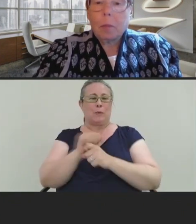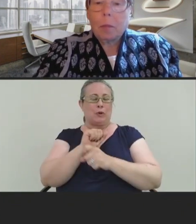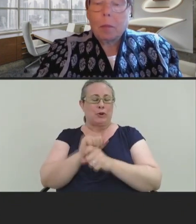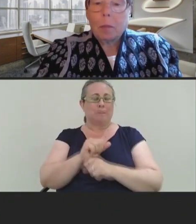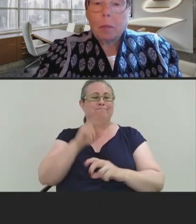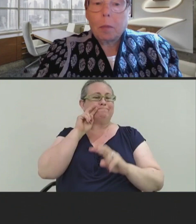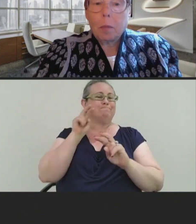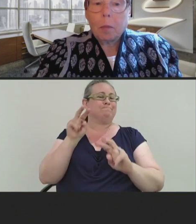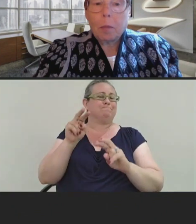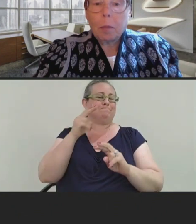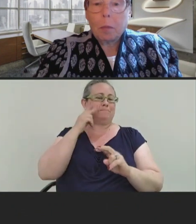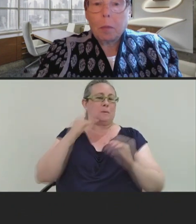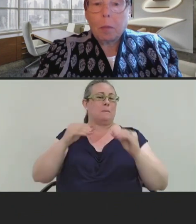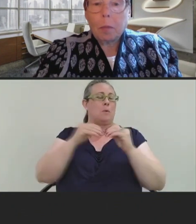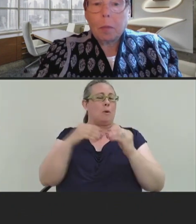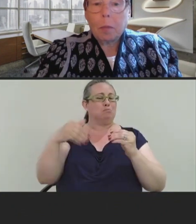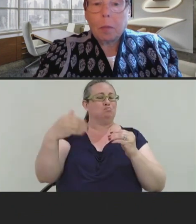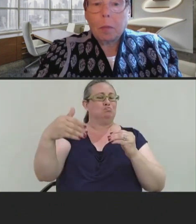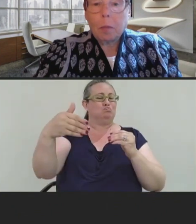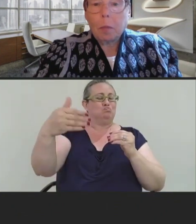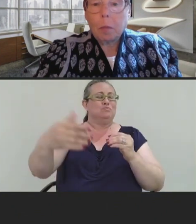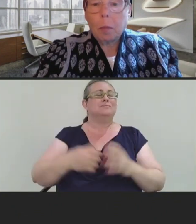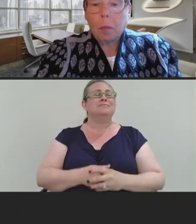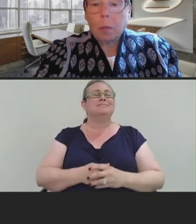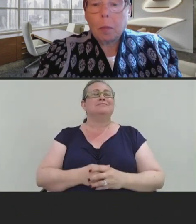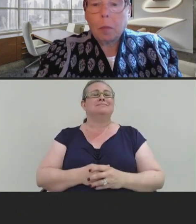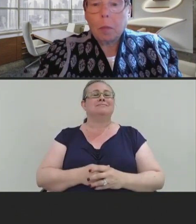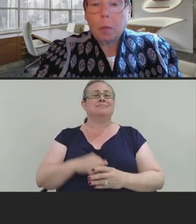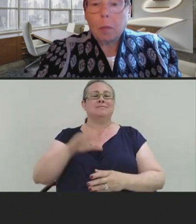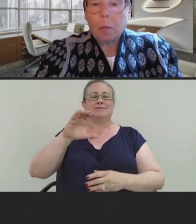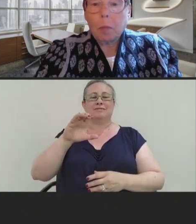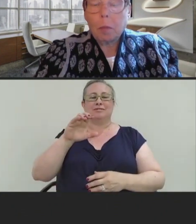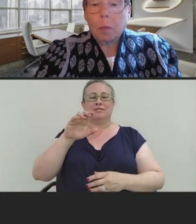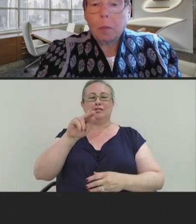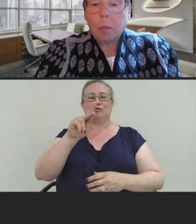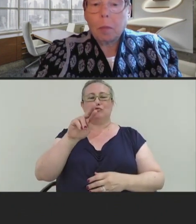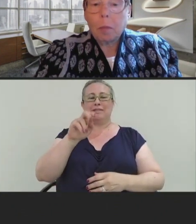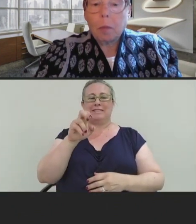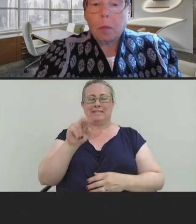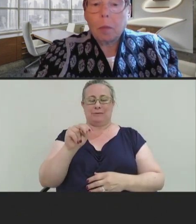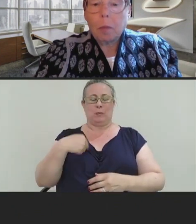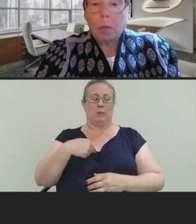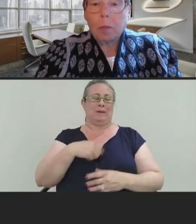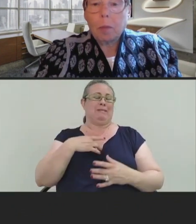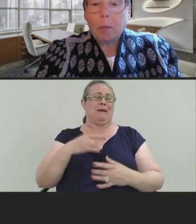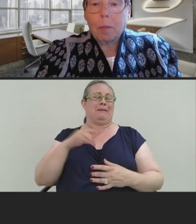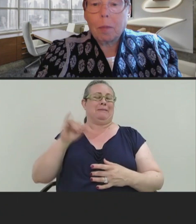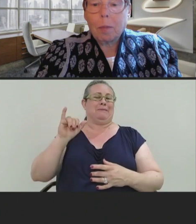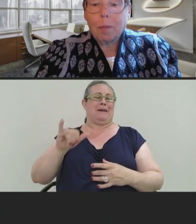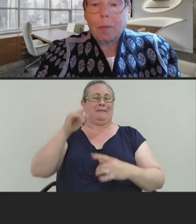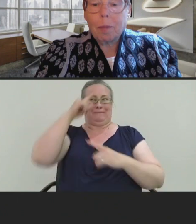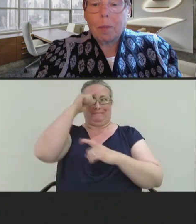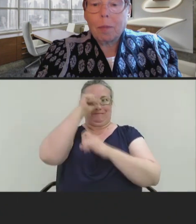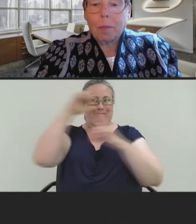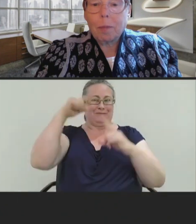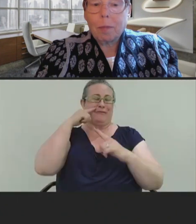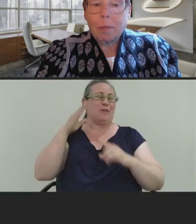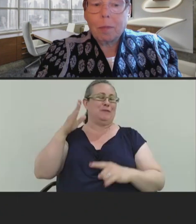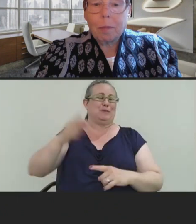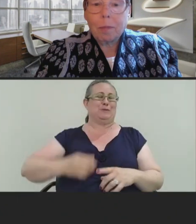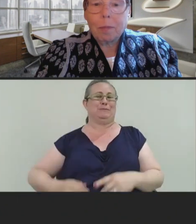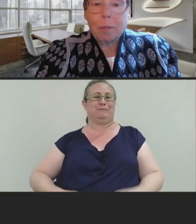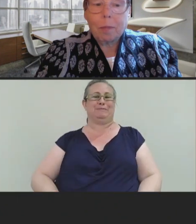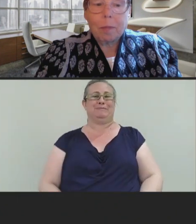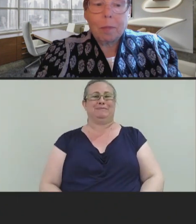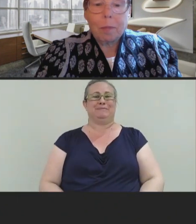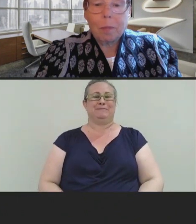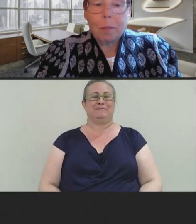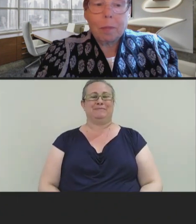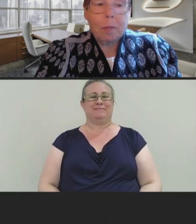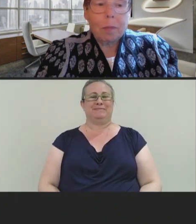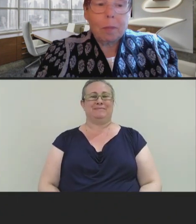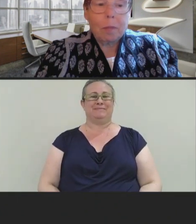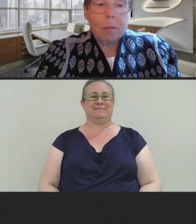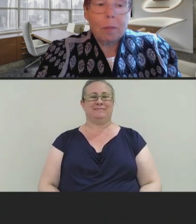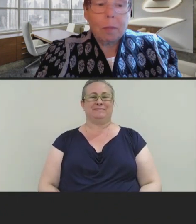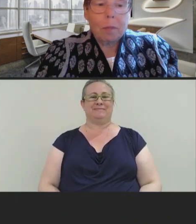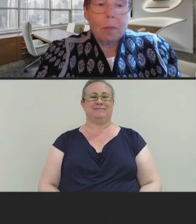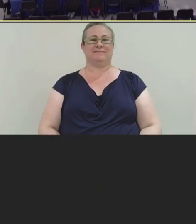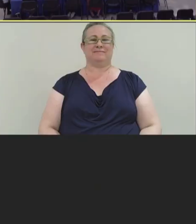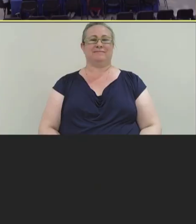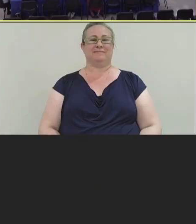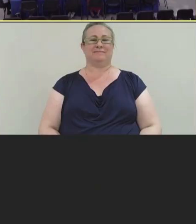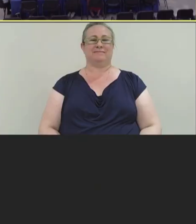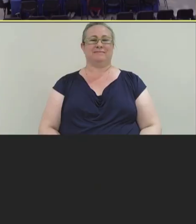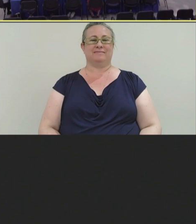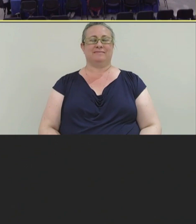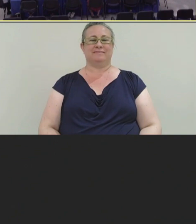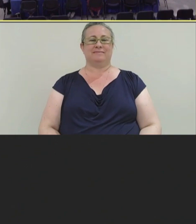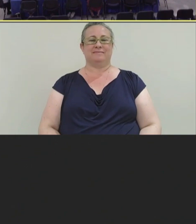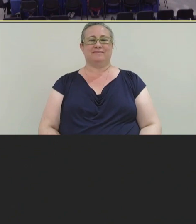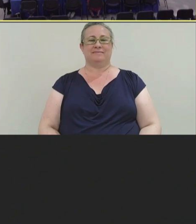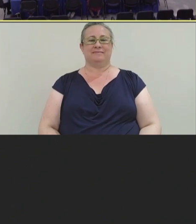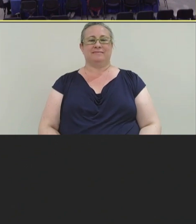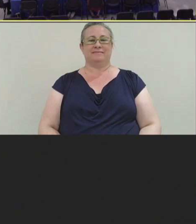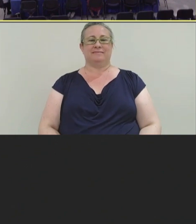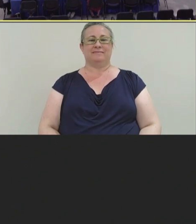more going forward, and Kristen, we like the vision for the future. All right. We have reached